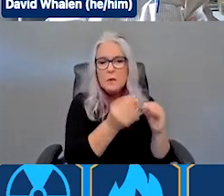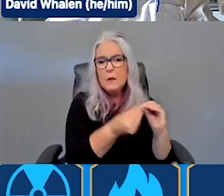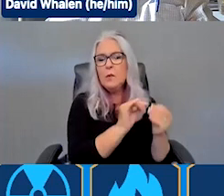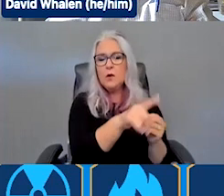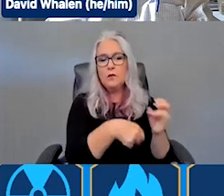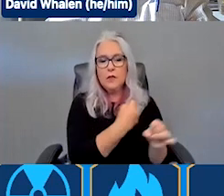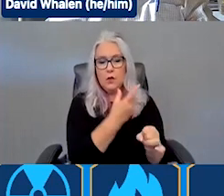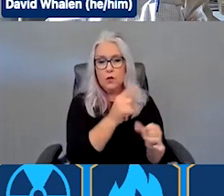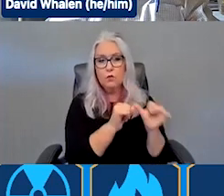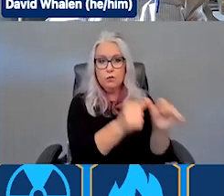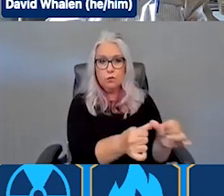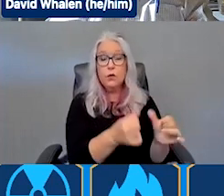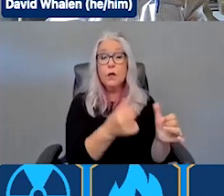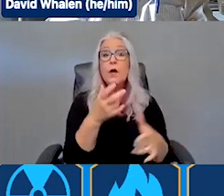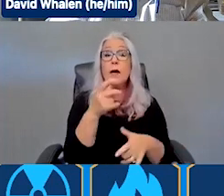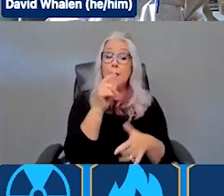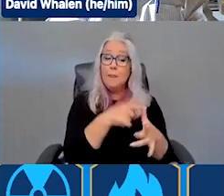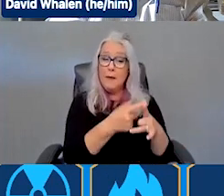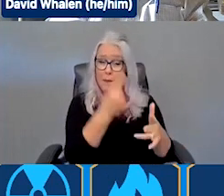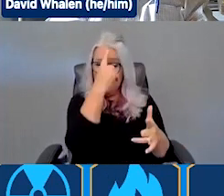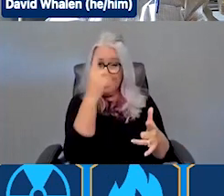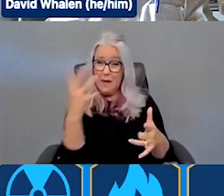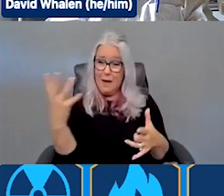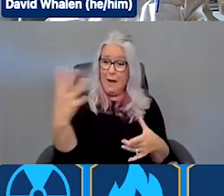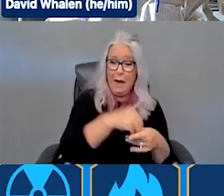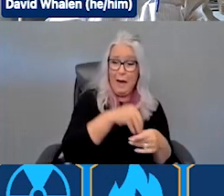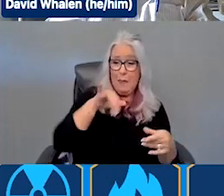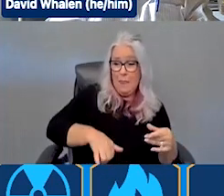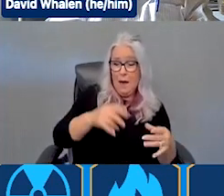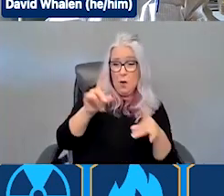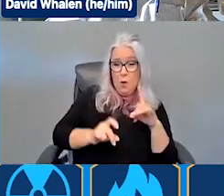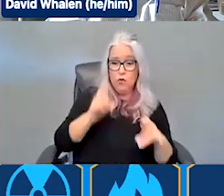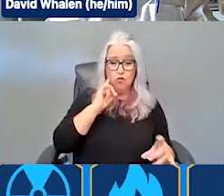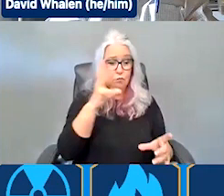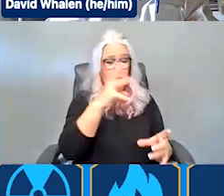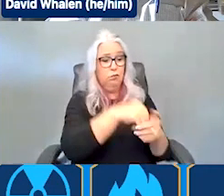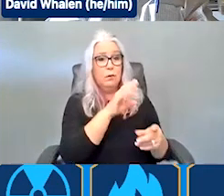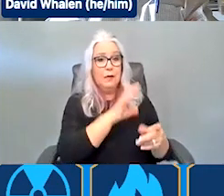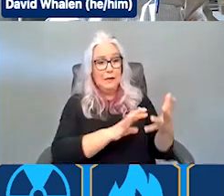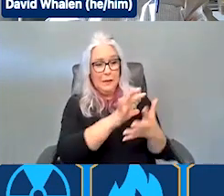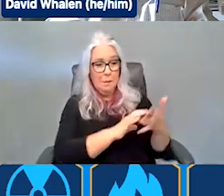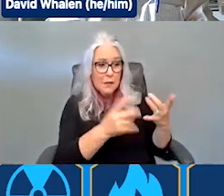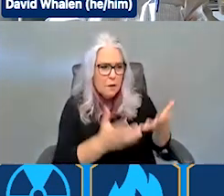has are considered. Those are relevant for triage considerations. This opens the door for a lot of disability